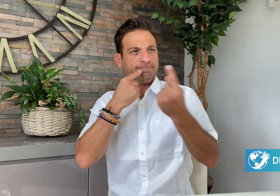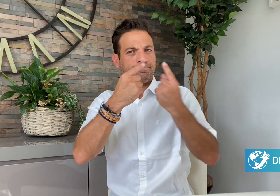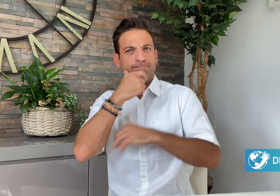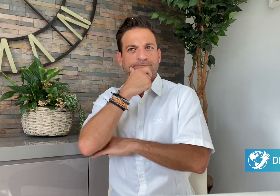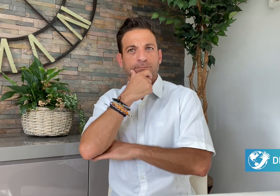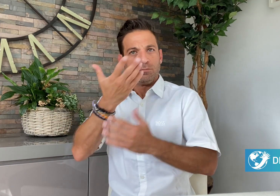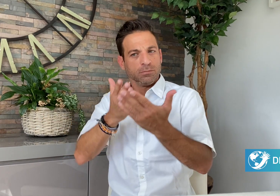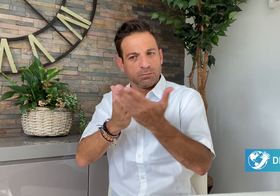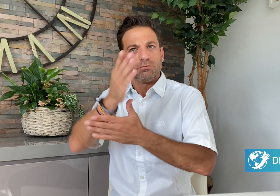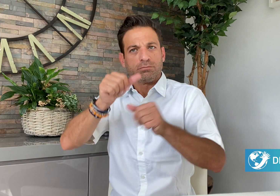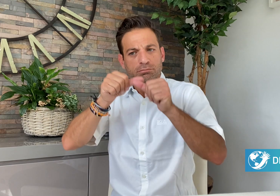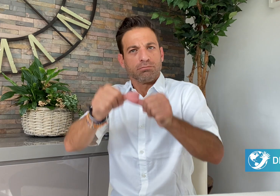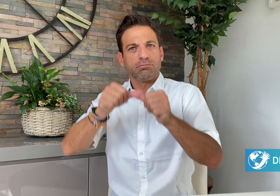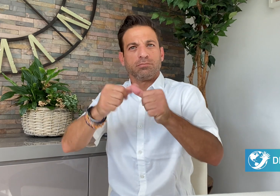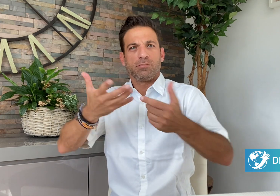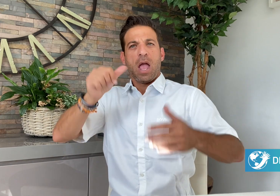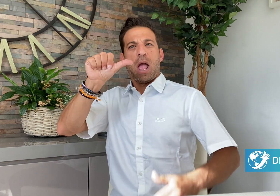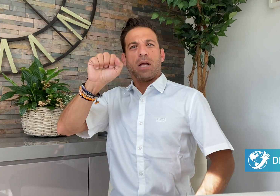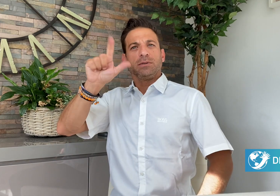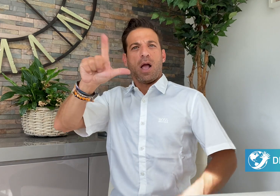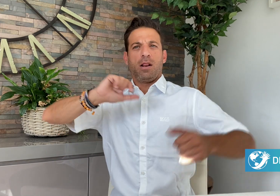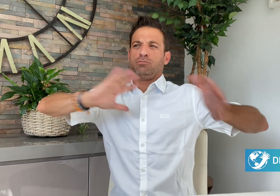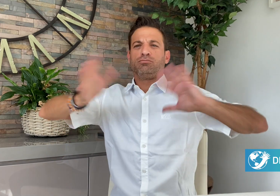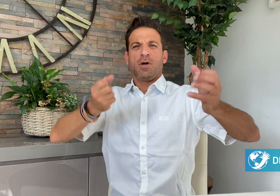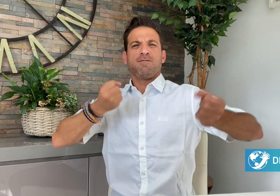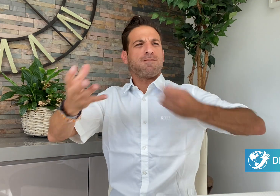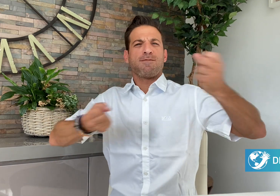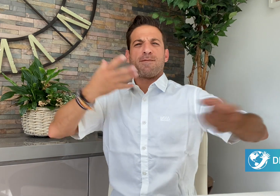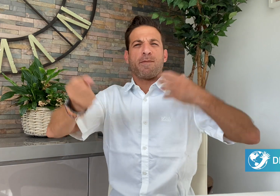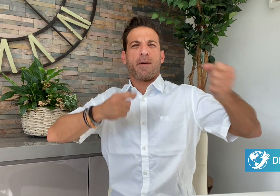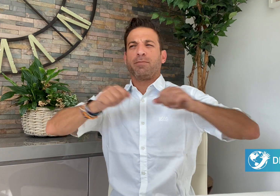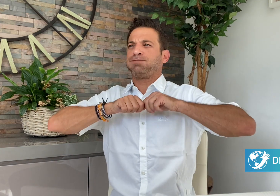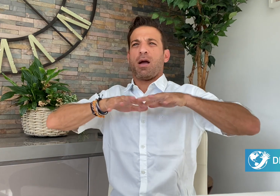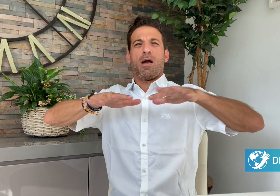coverage of American Sign Language interpreters